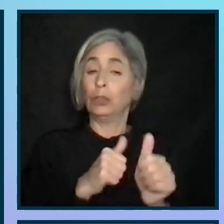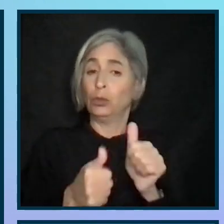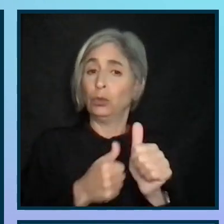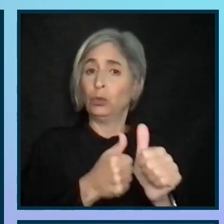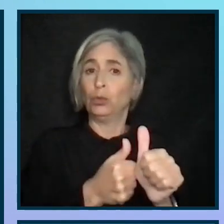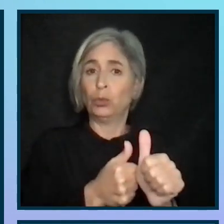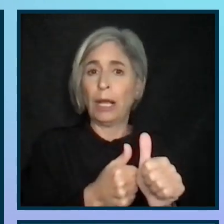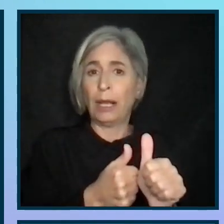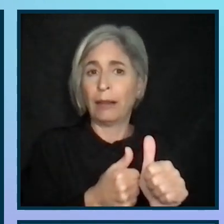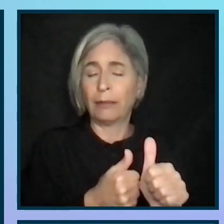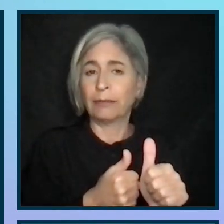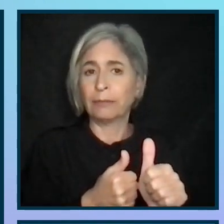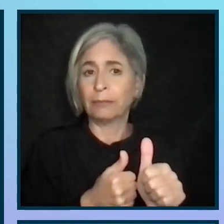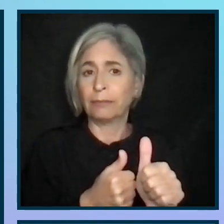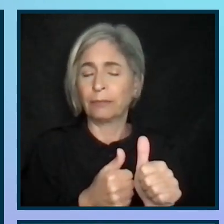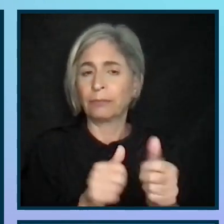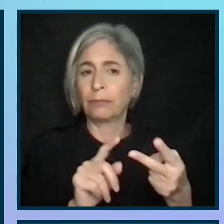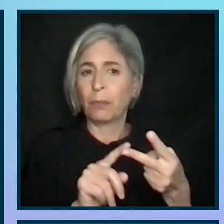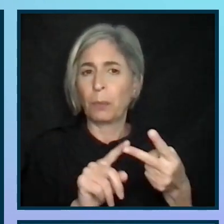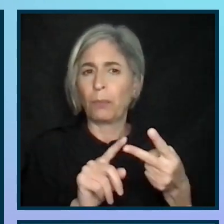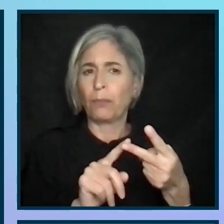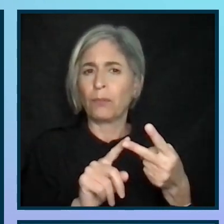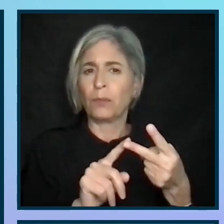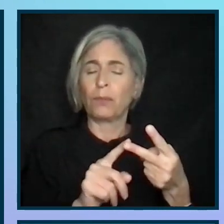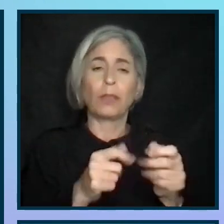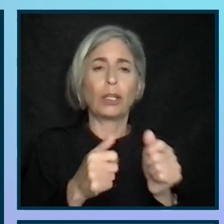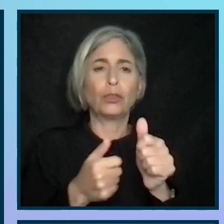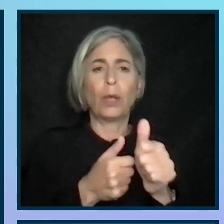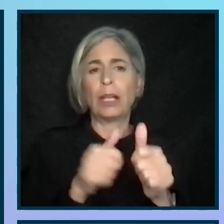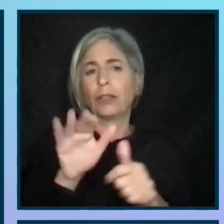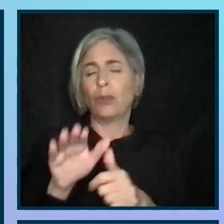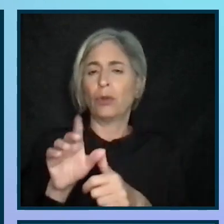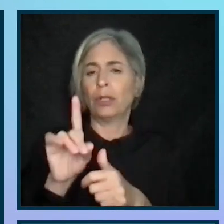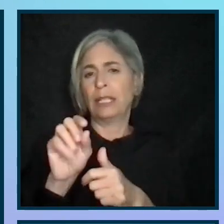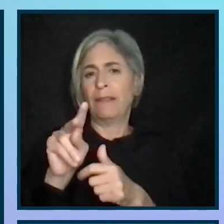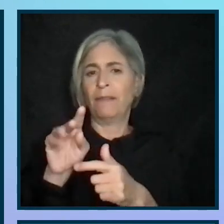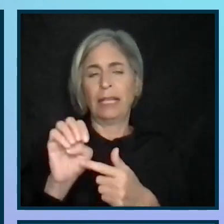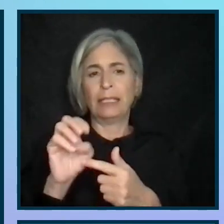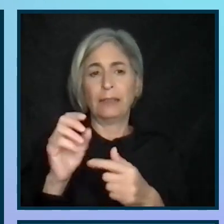So whether you're finding accessibility bugs to automation, or whether you're finding it through manual testing,